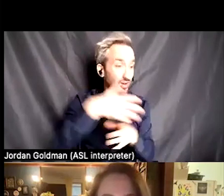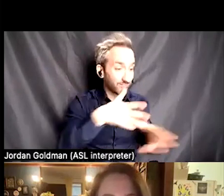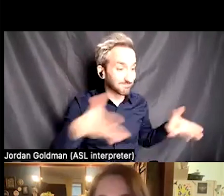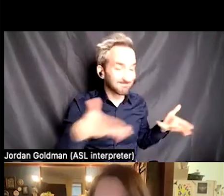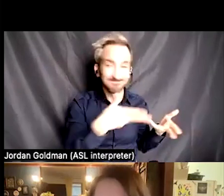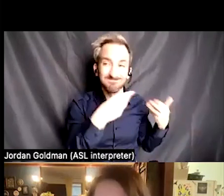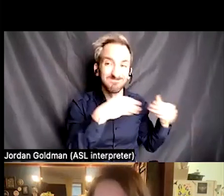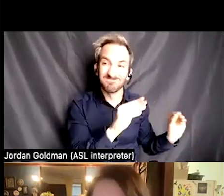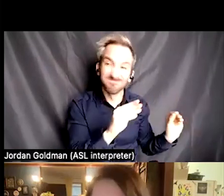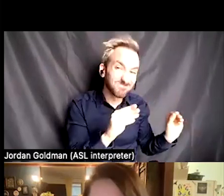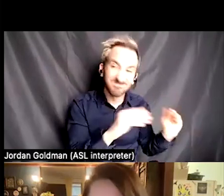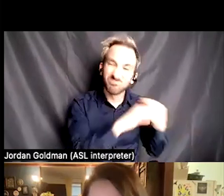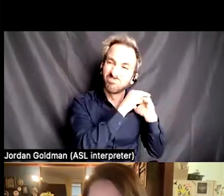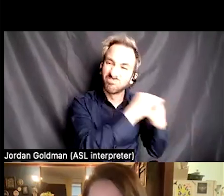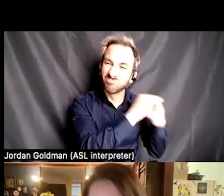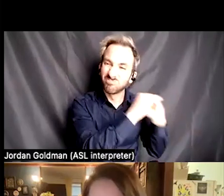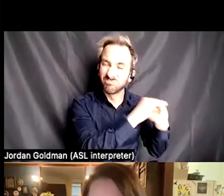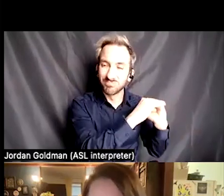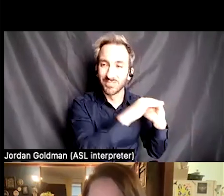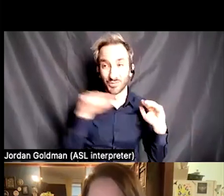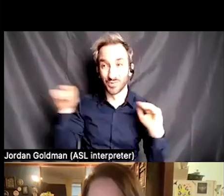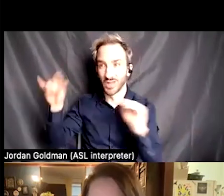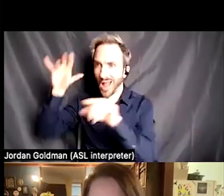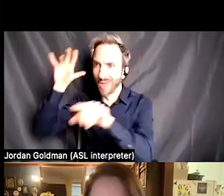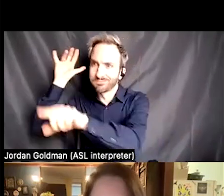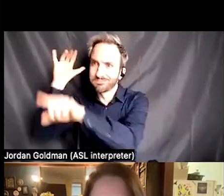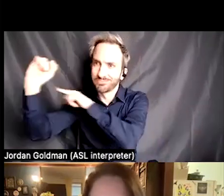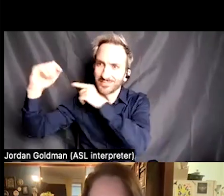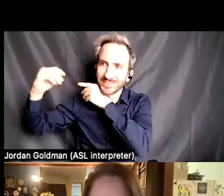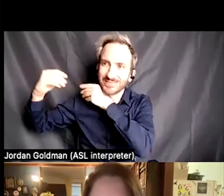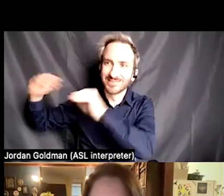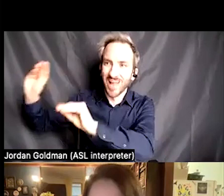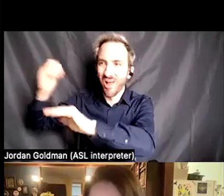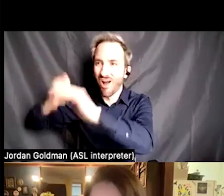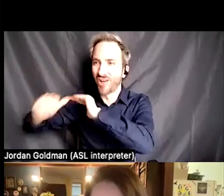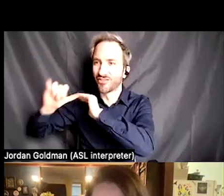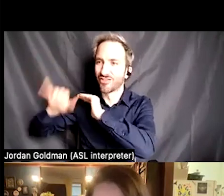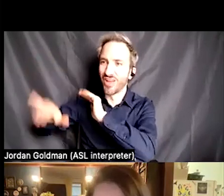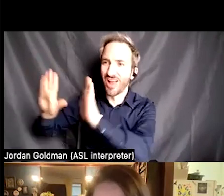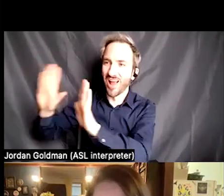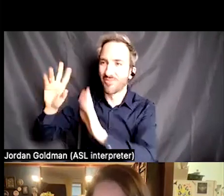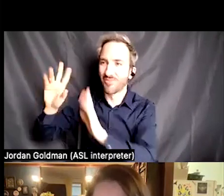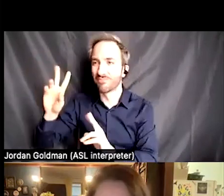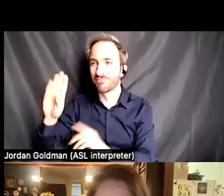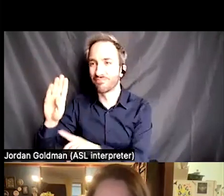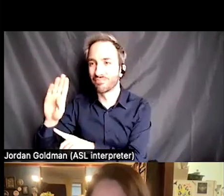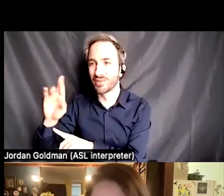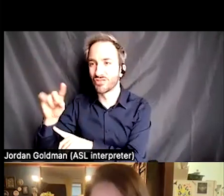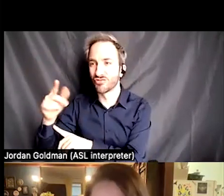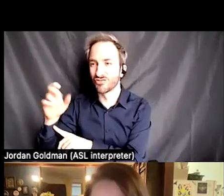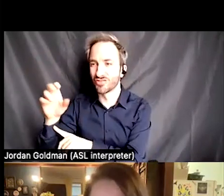but not at a huge explosion of new titles in this band. But that's not the case with every category